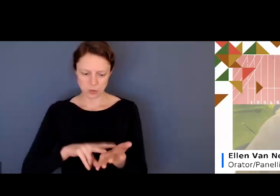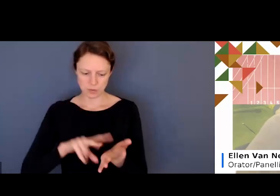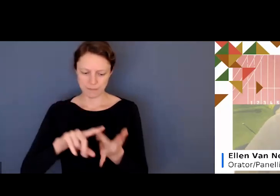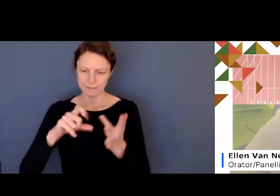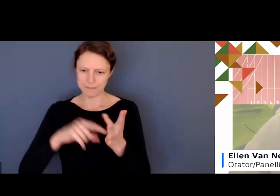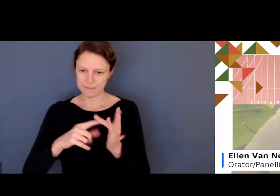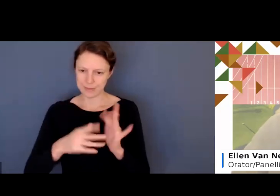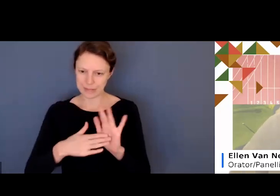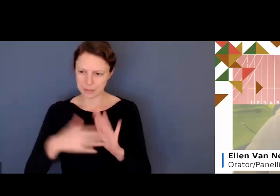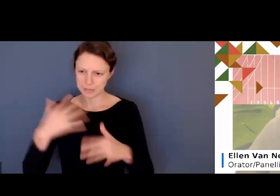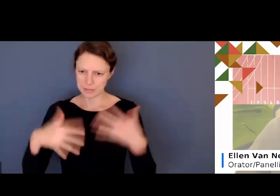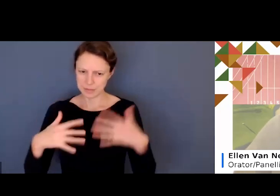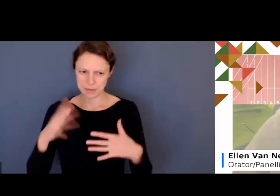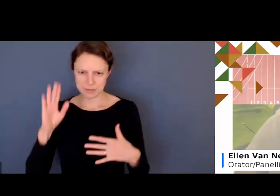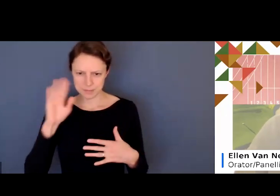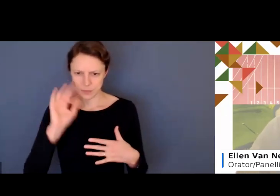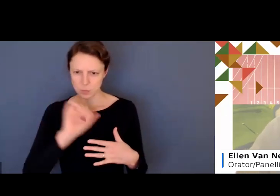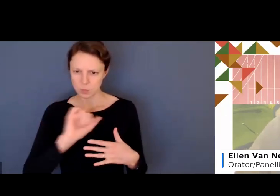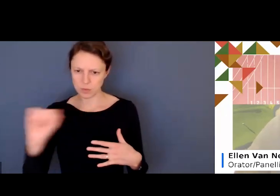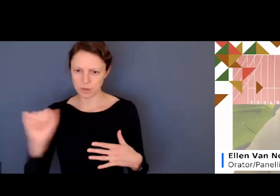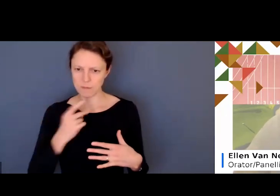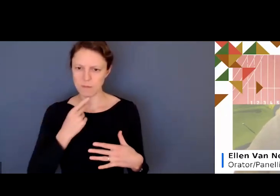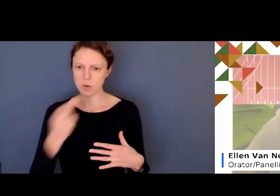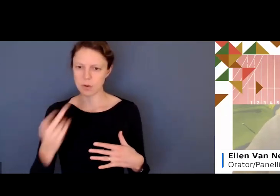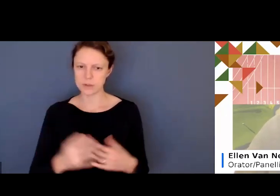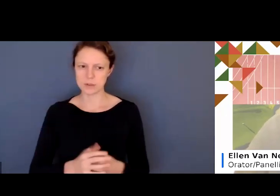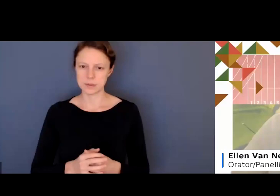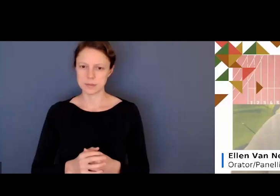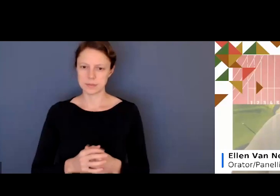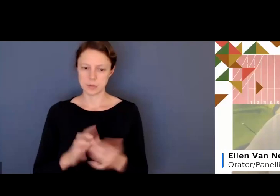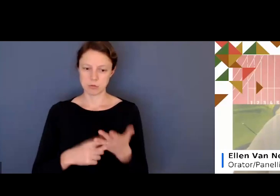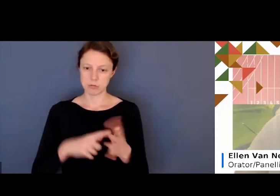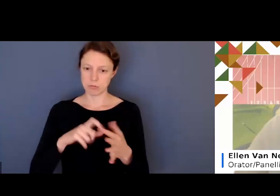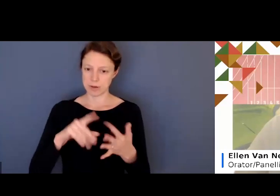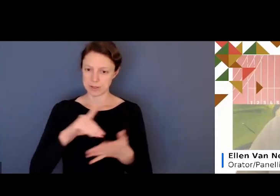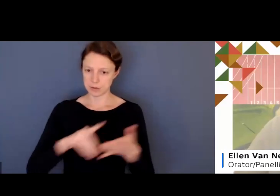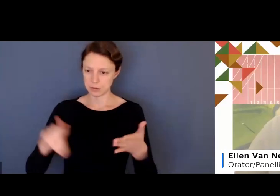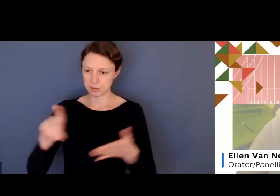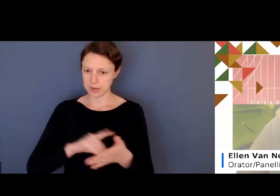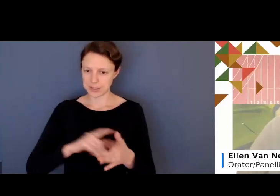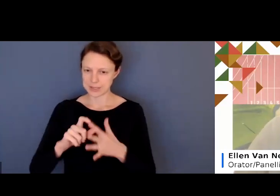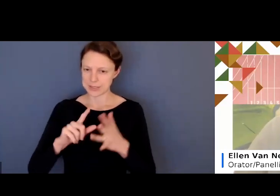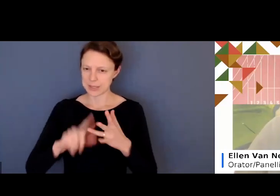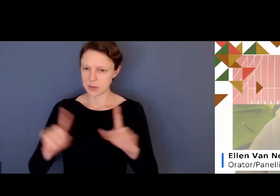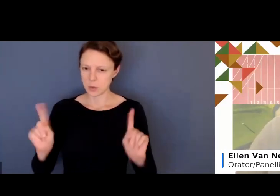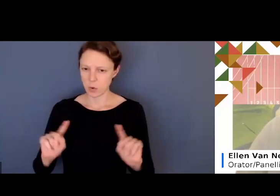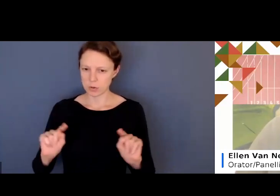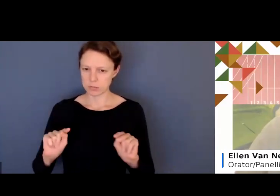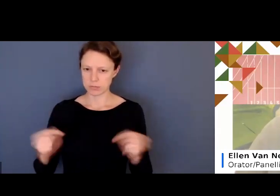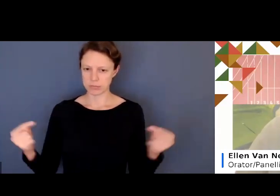do to an individual or community? It causes division. It activates trauma.